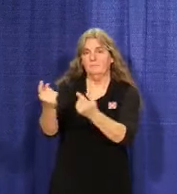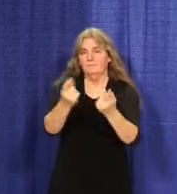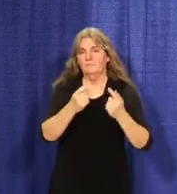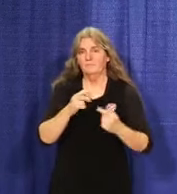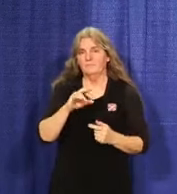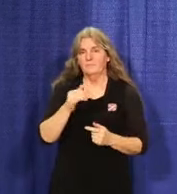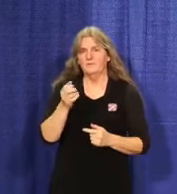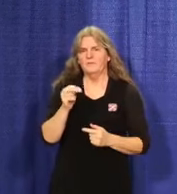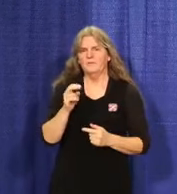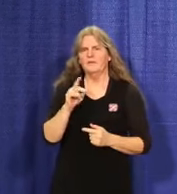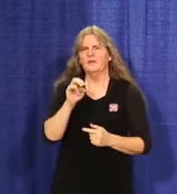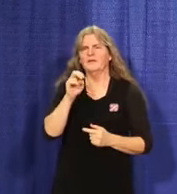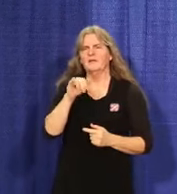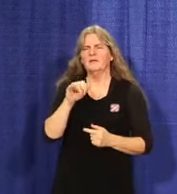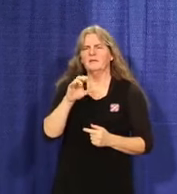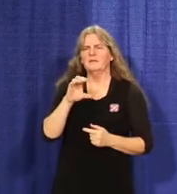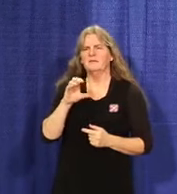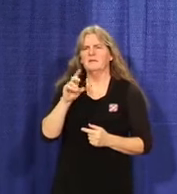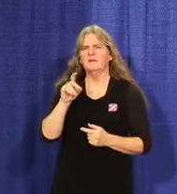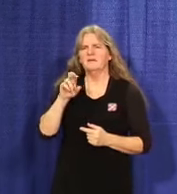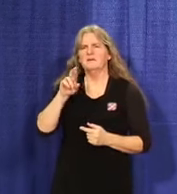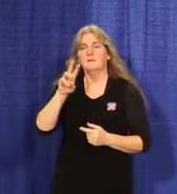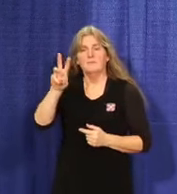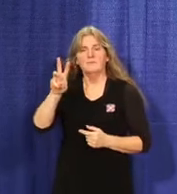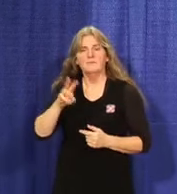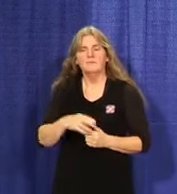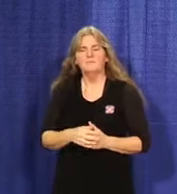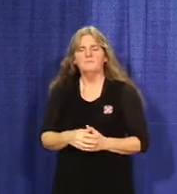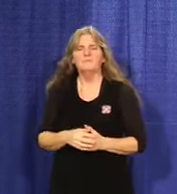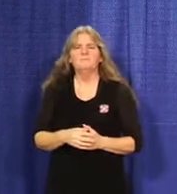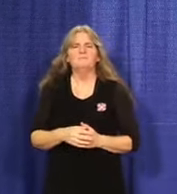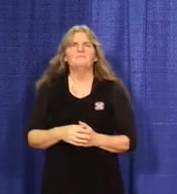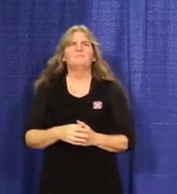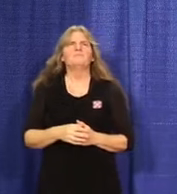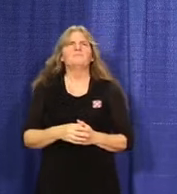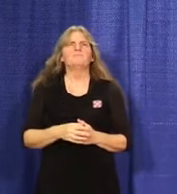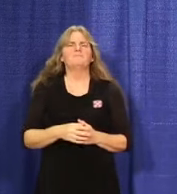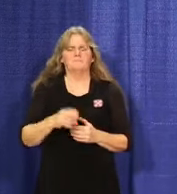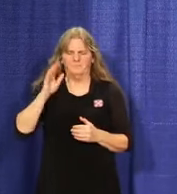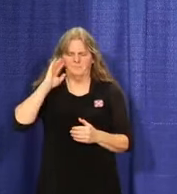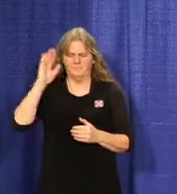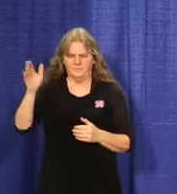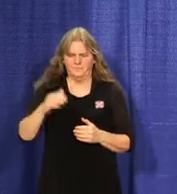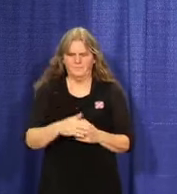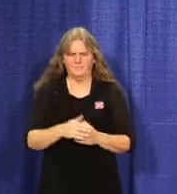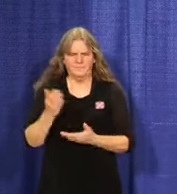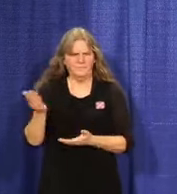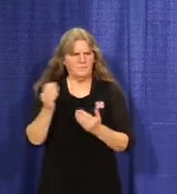CKRW. Reporter: hi. Dr Hanley, I was wondering where